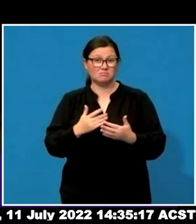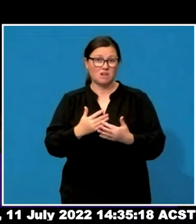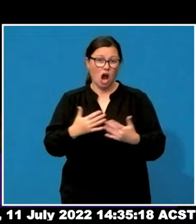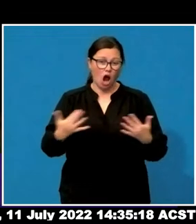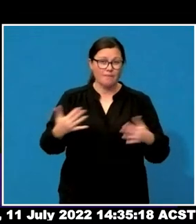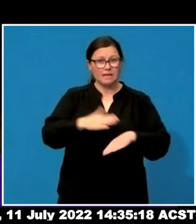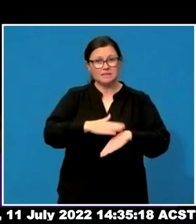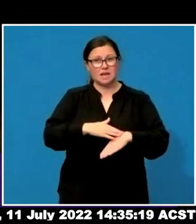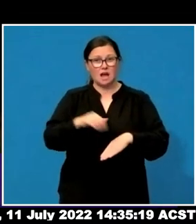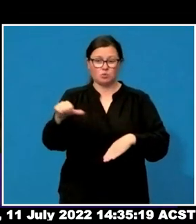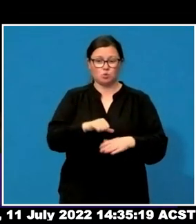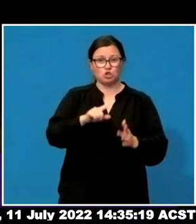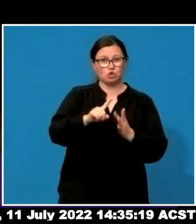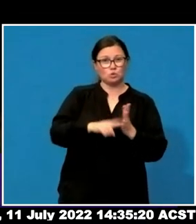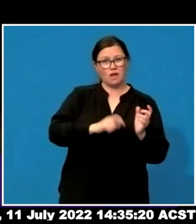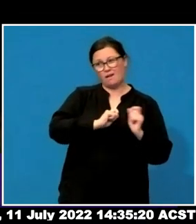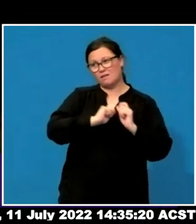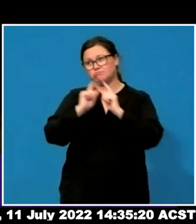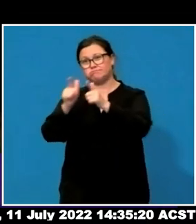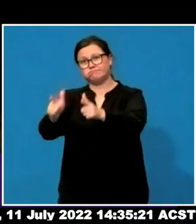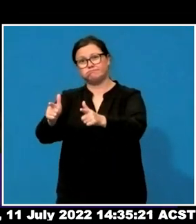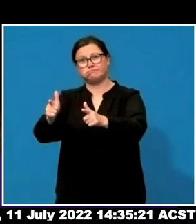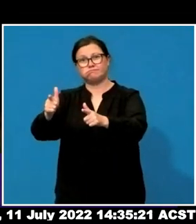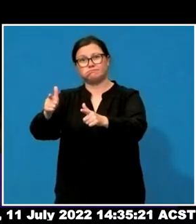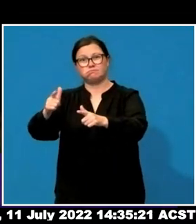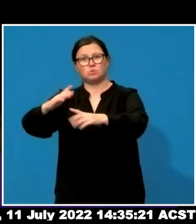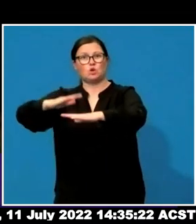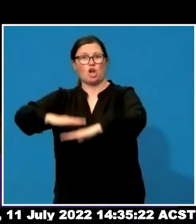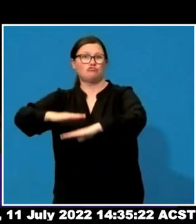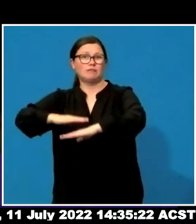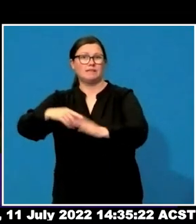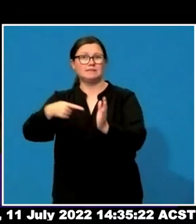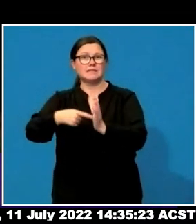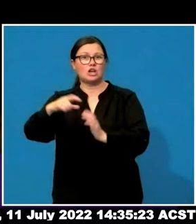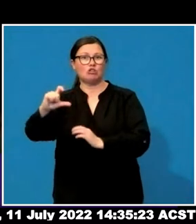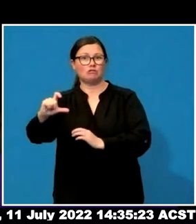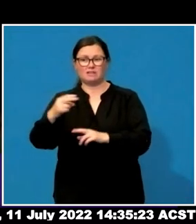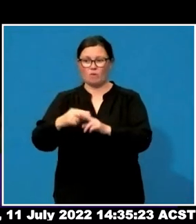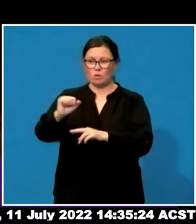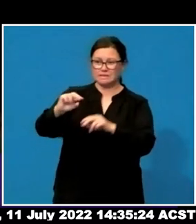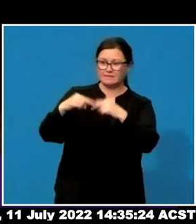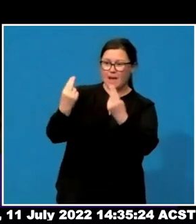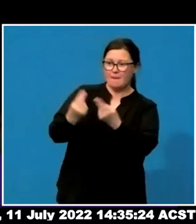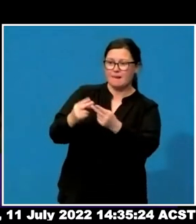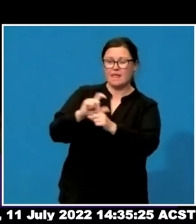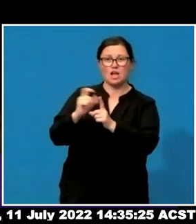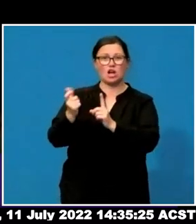able to return to Tennant Creek for cultural and family reasons? Look, I would probably say six to seven times a year.